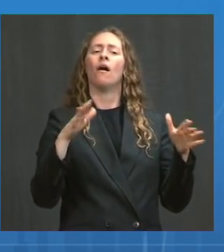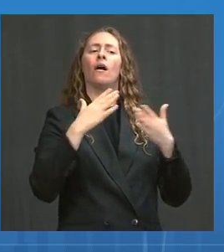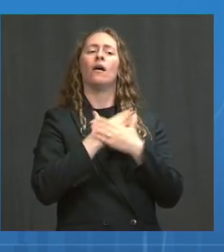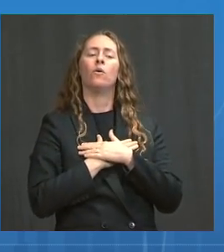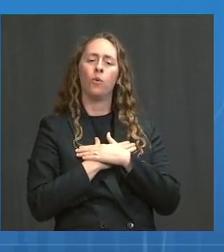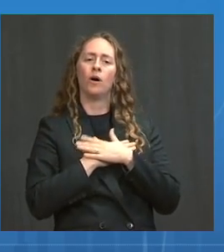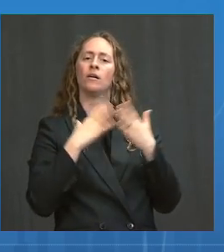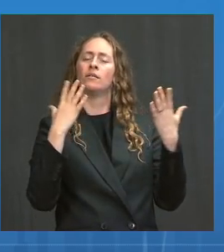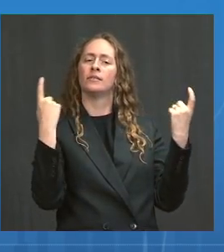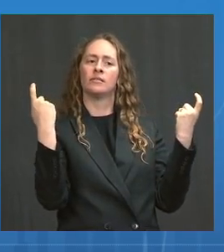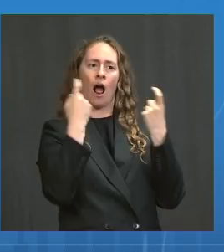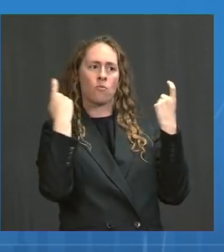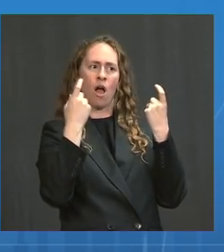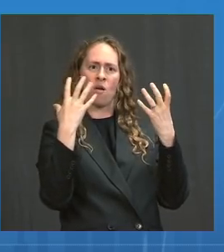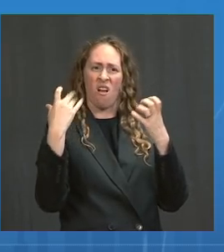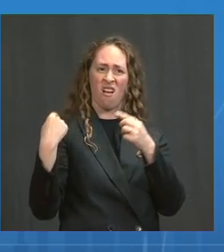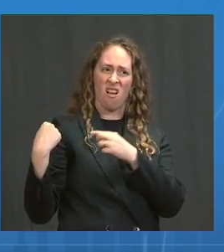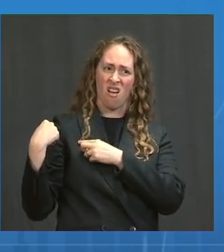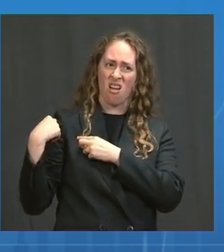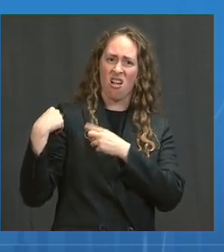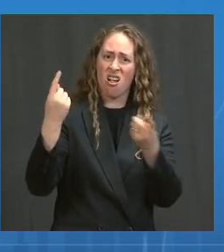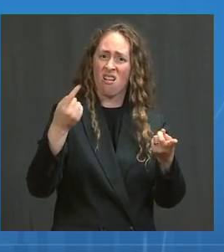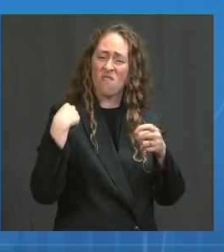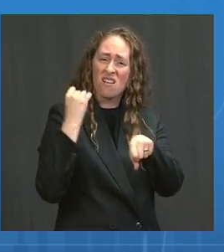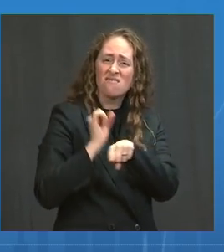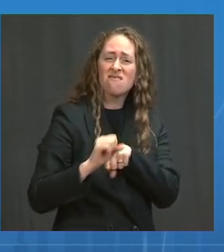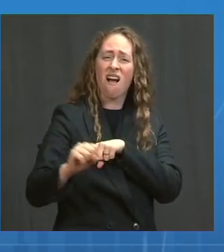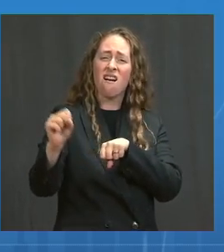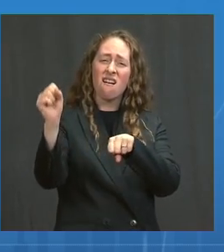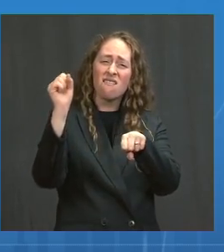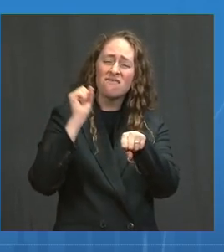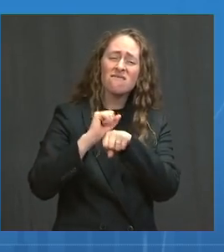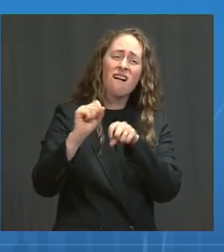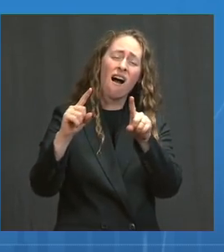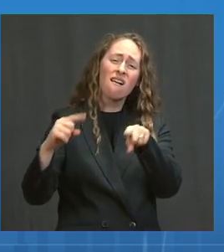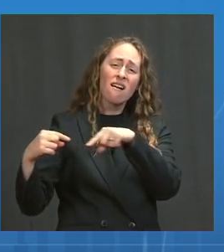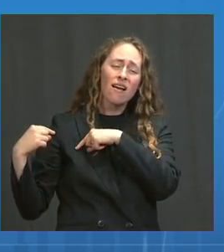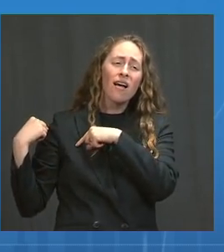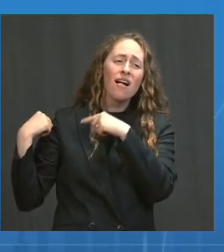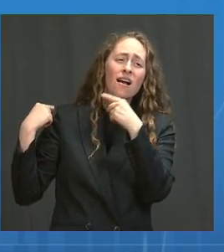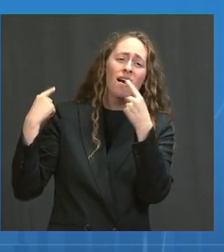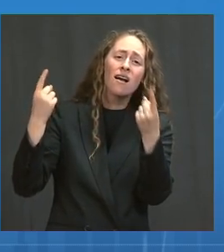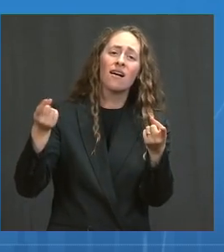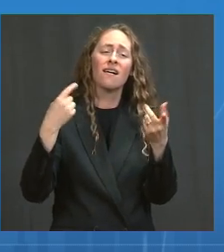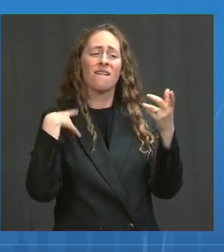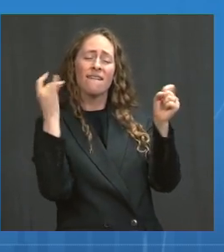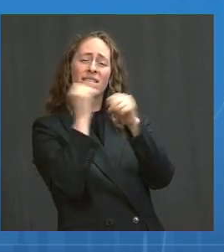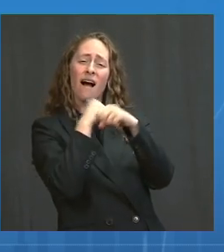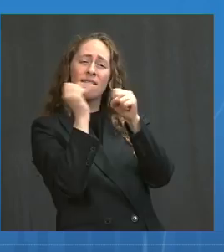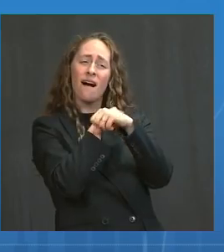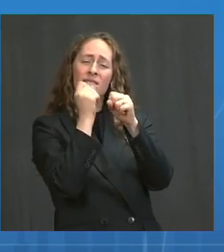We've made tremendous progress in our fight against the virus, with now two out of three adult Americans